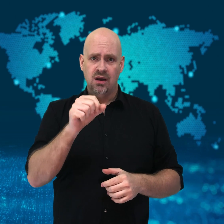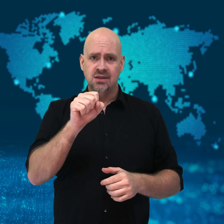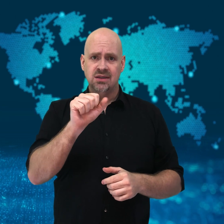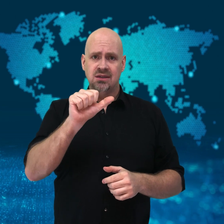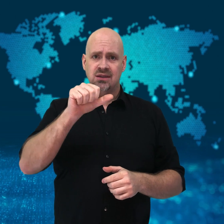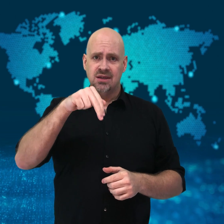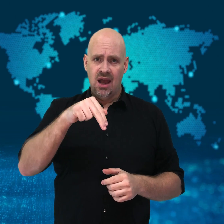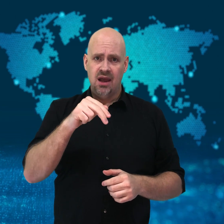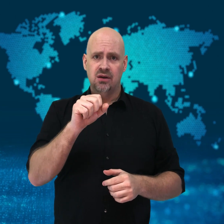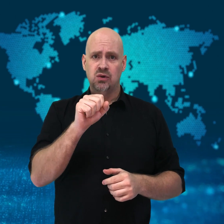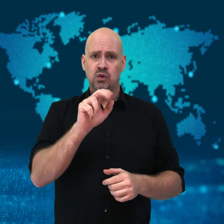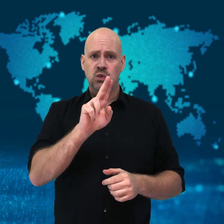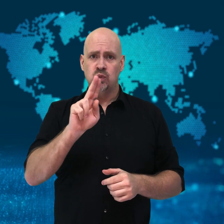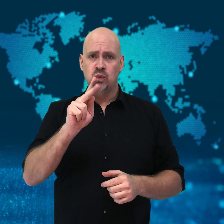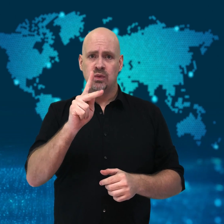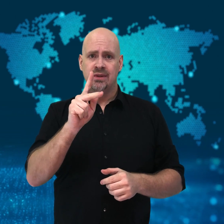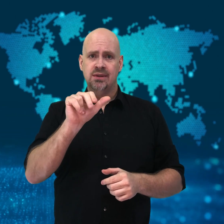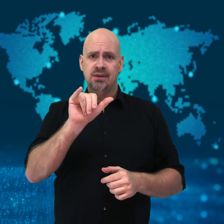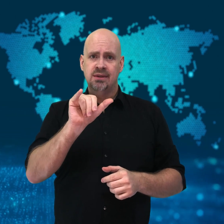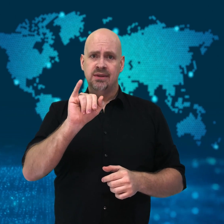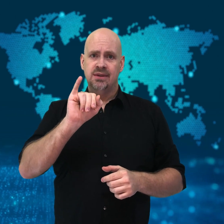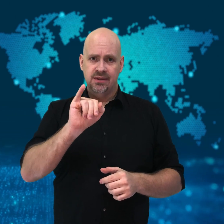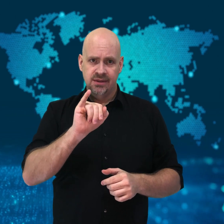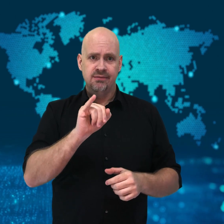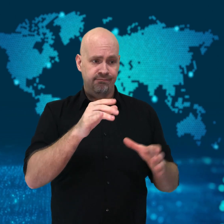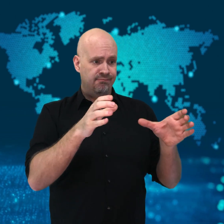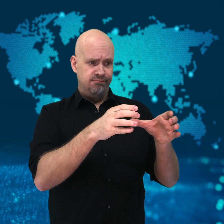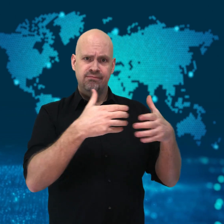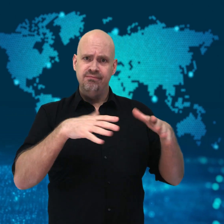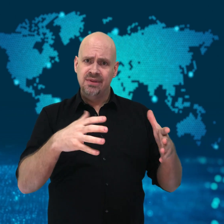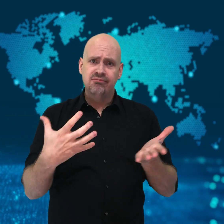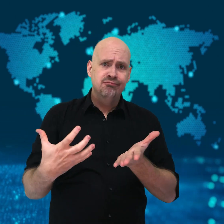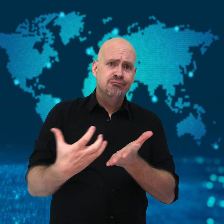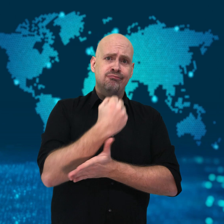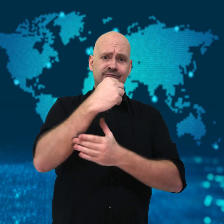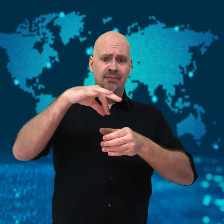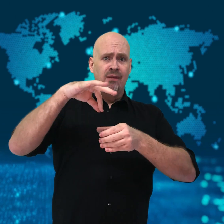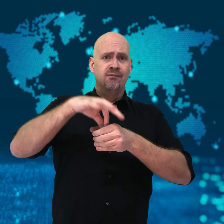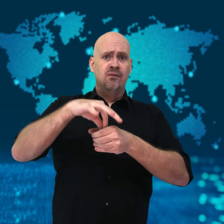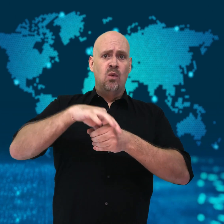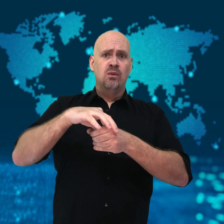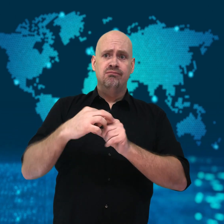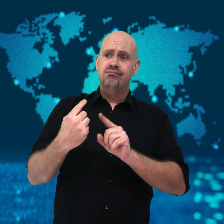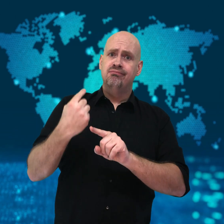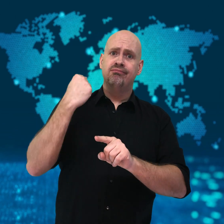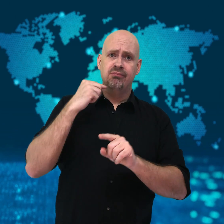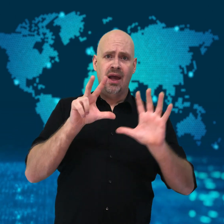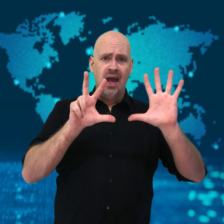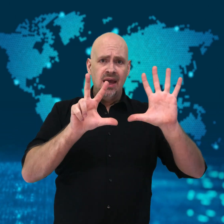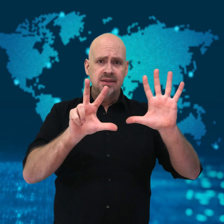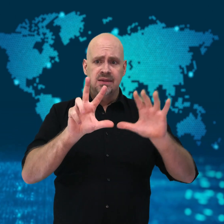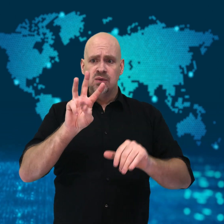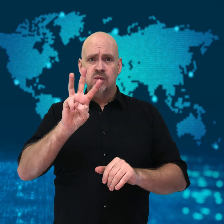including the Democratic leader, Aung San Suu Kyi,